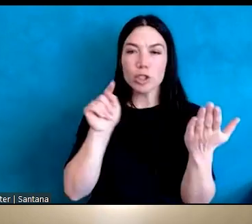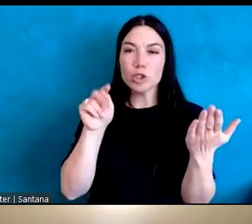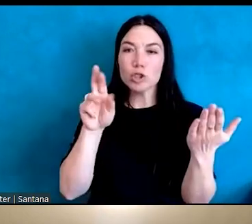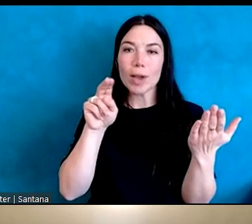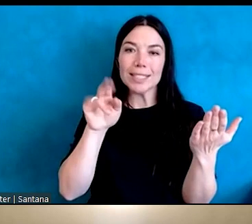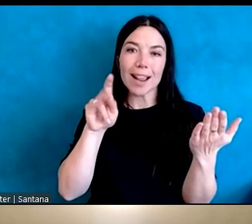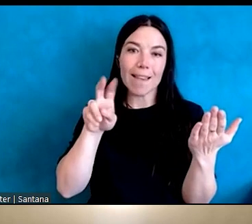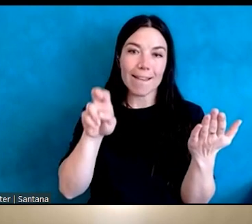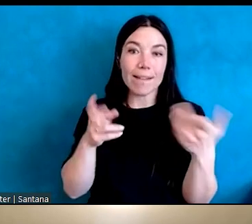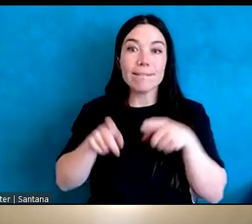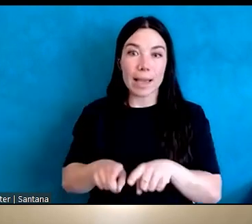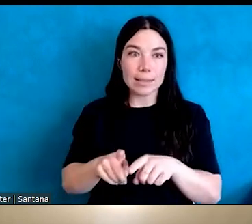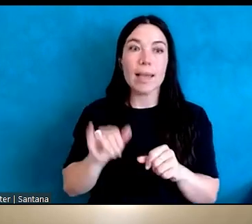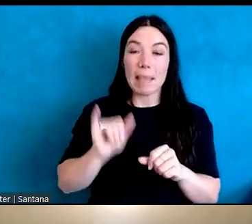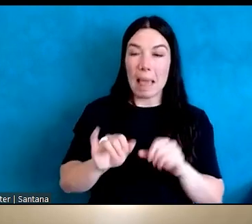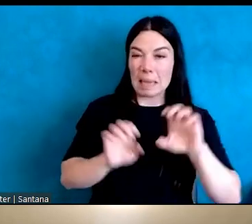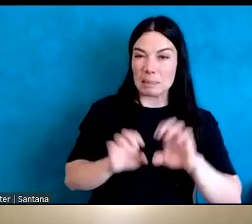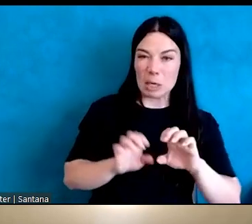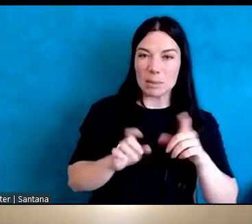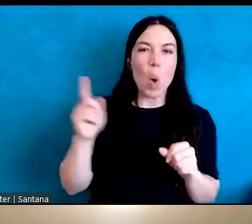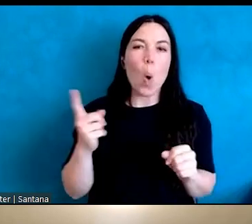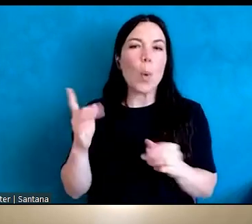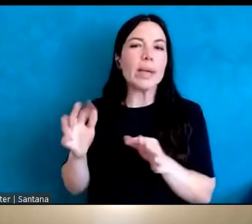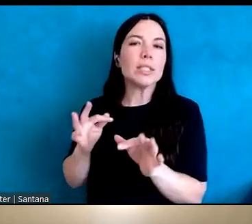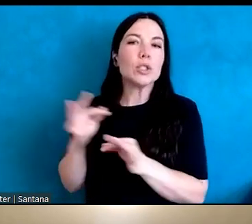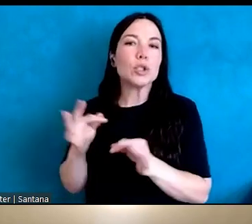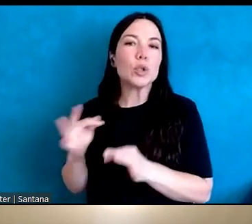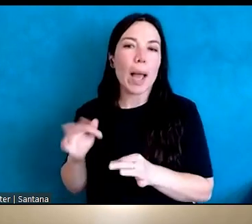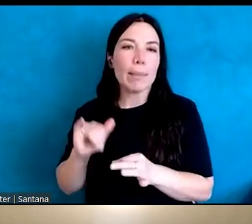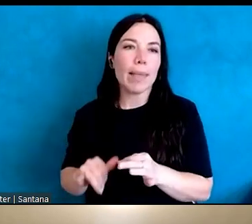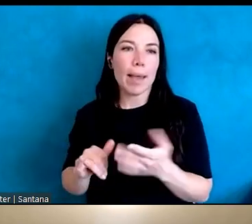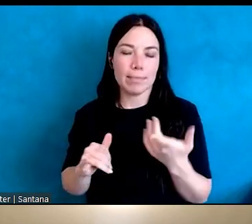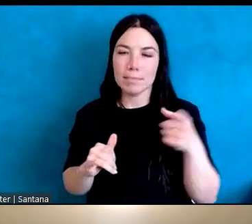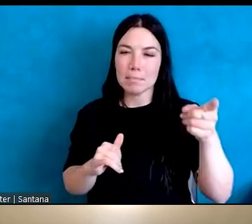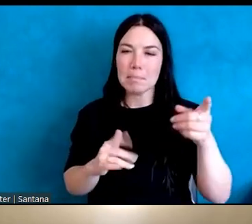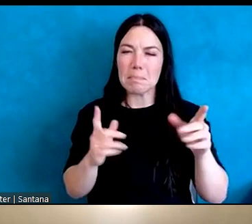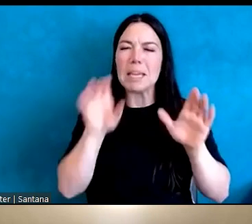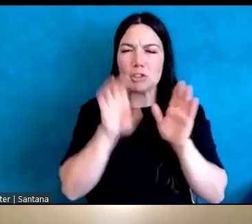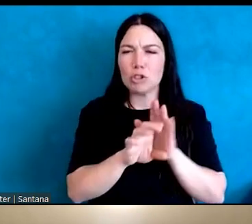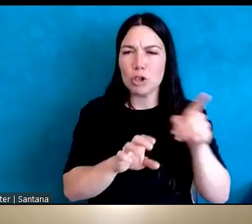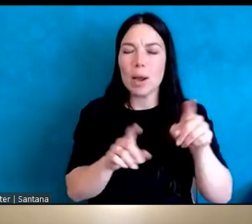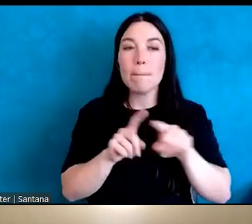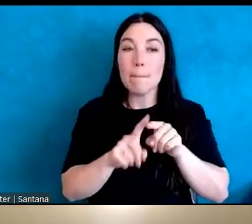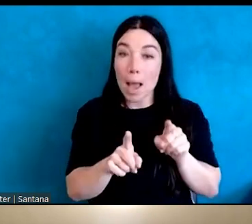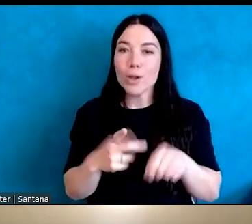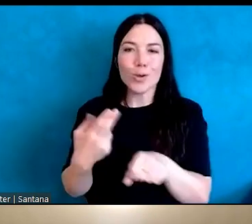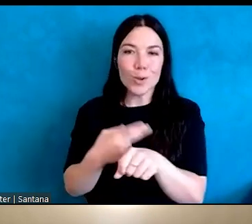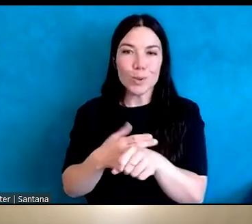the experimenter always described the prime picture here using a passive, 'the bird was kissed by the monkey.'